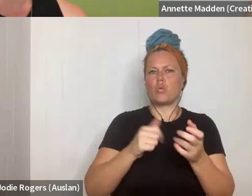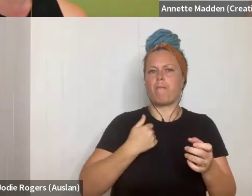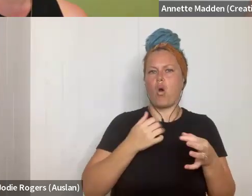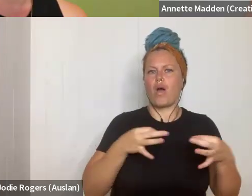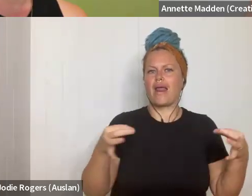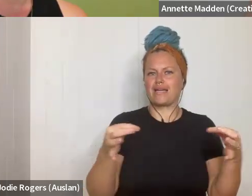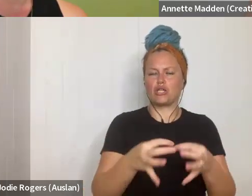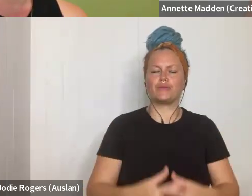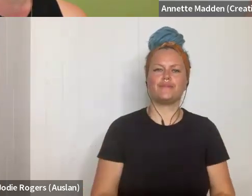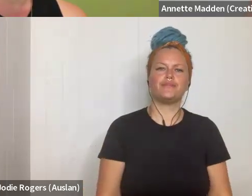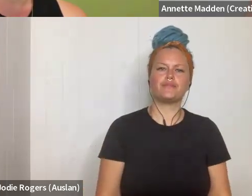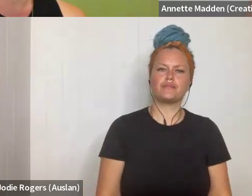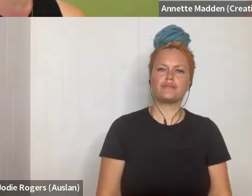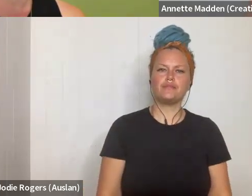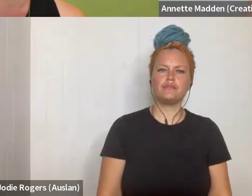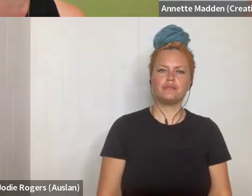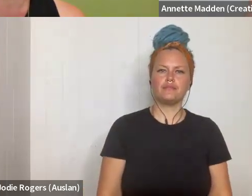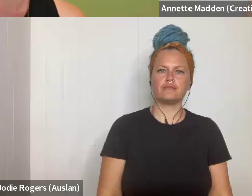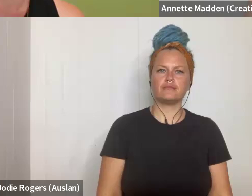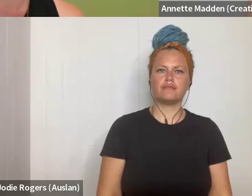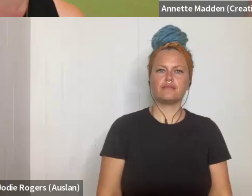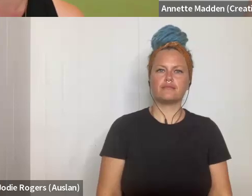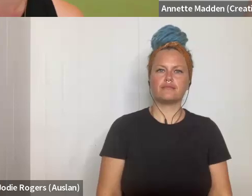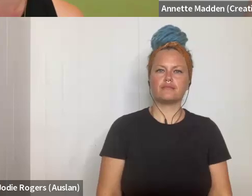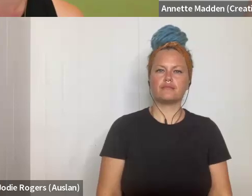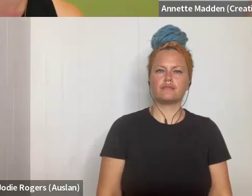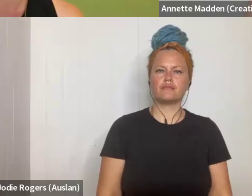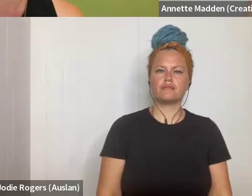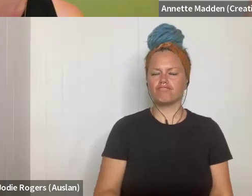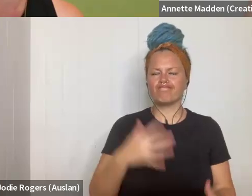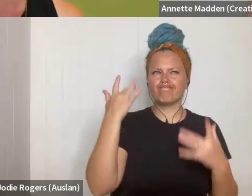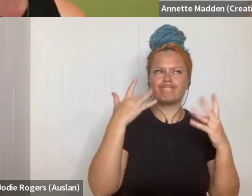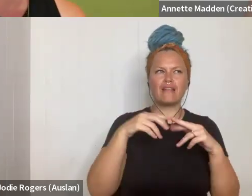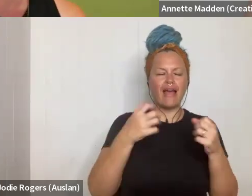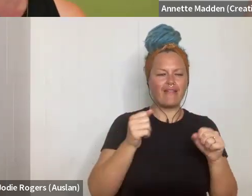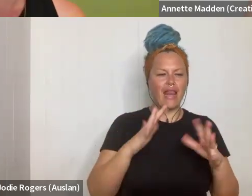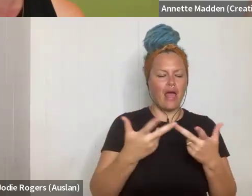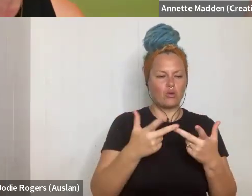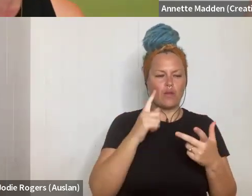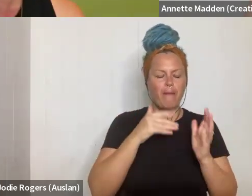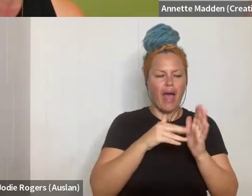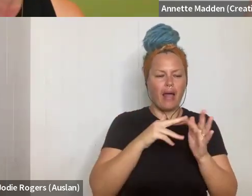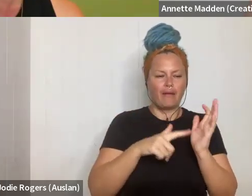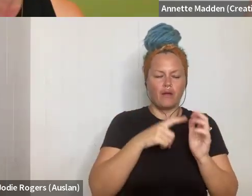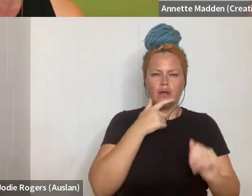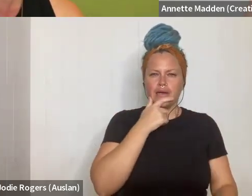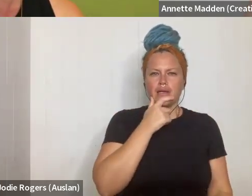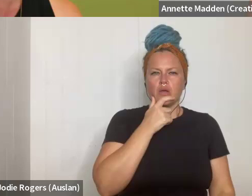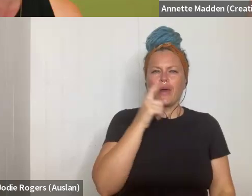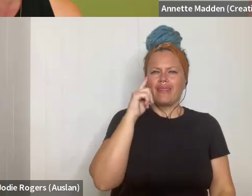touch if you don't have audited accounts, to discuss what you can submit. We are quite flexible with that, but just as have a little